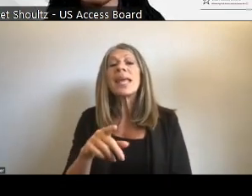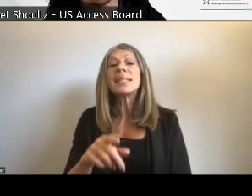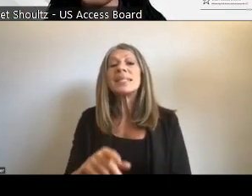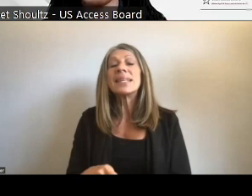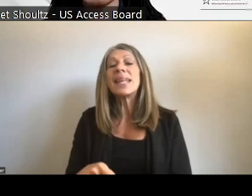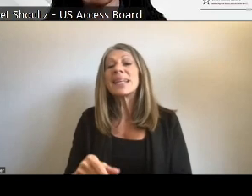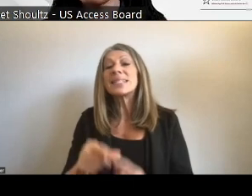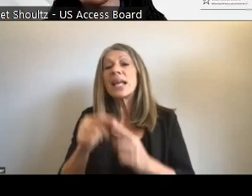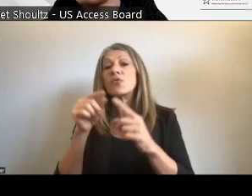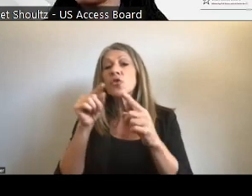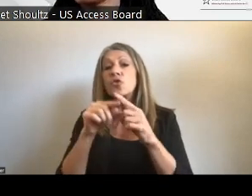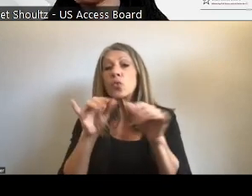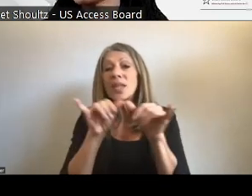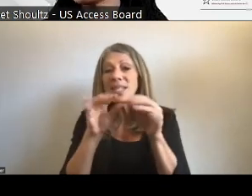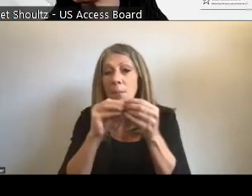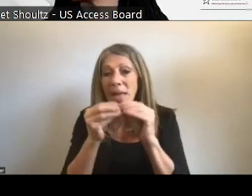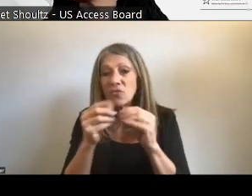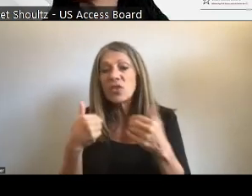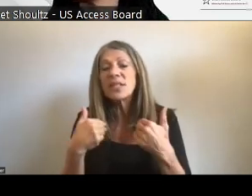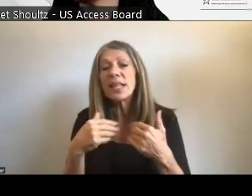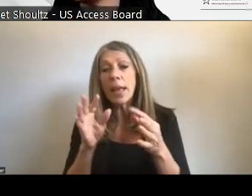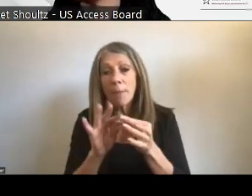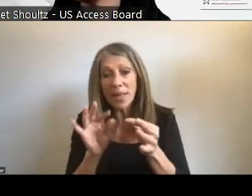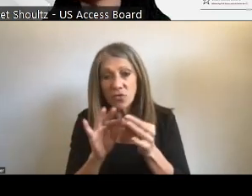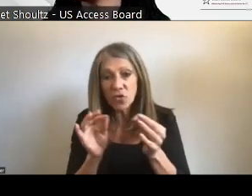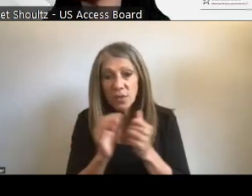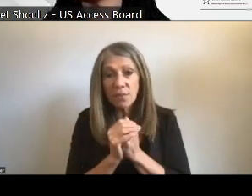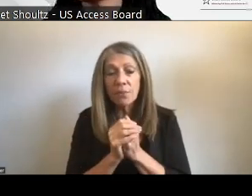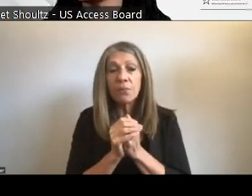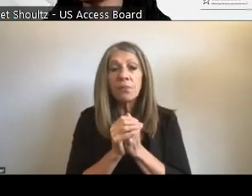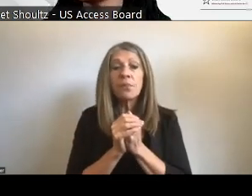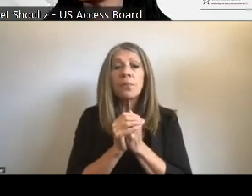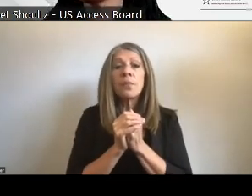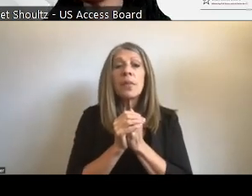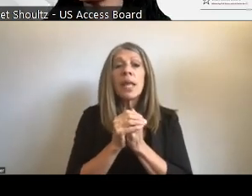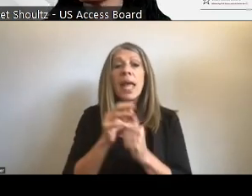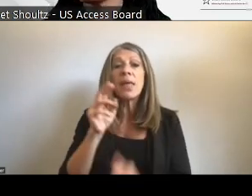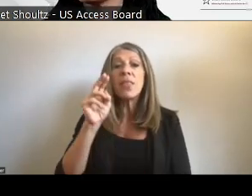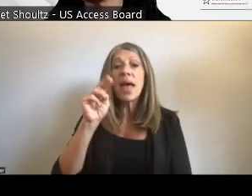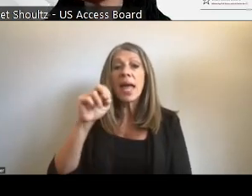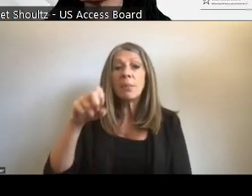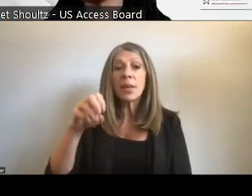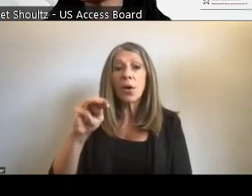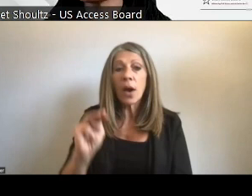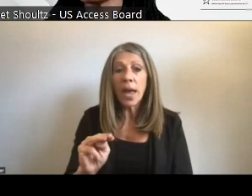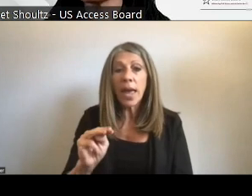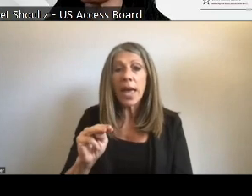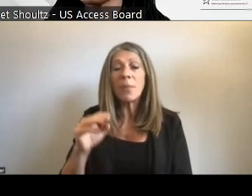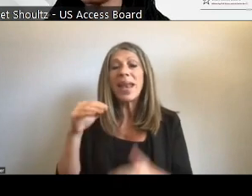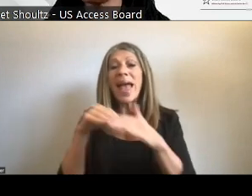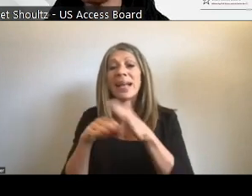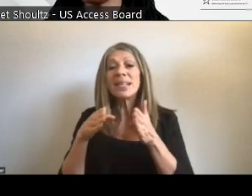to the dimensions that I mentioned so in the NPRM an access aisle was not required where